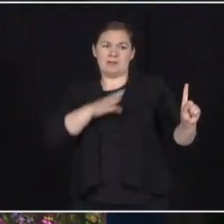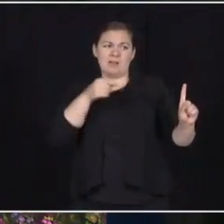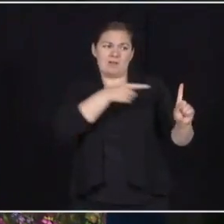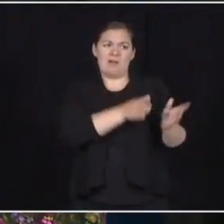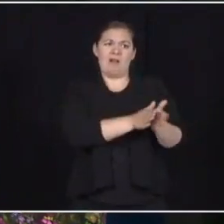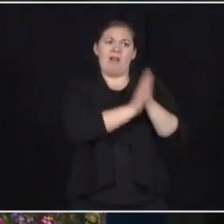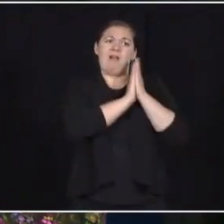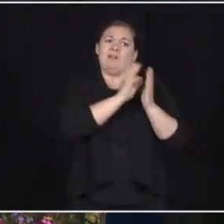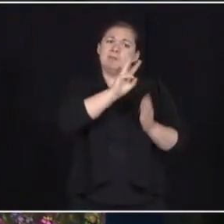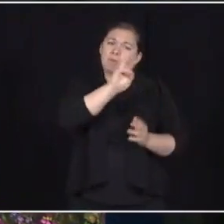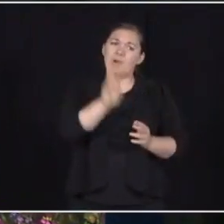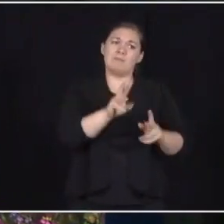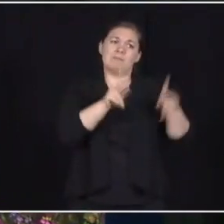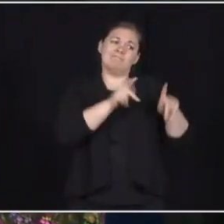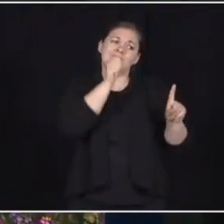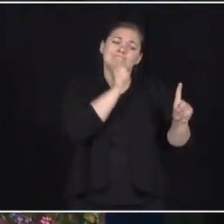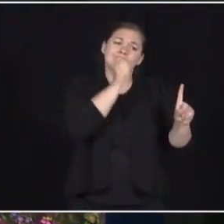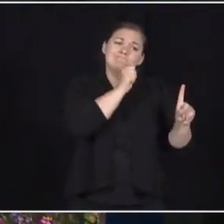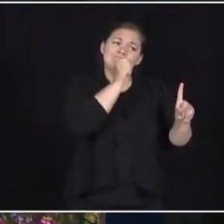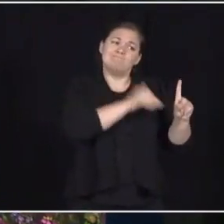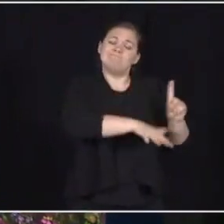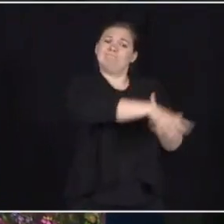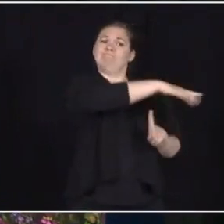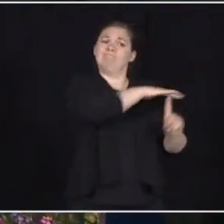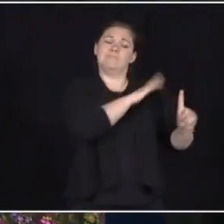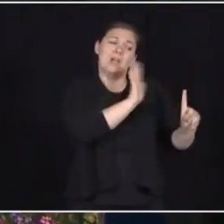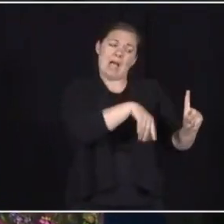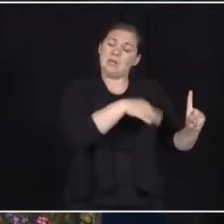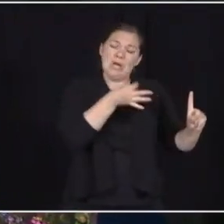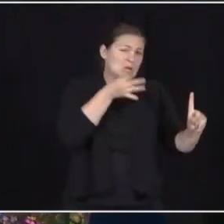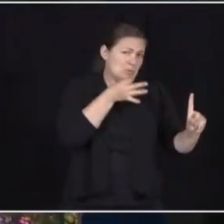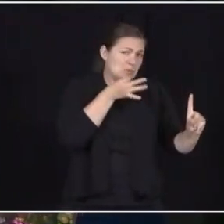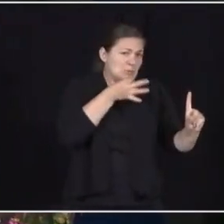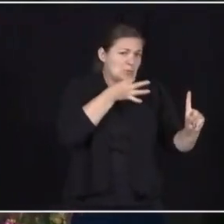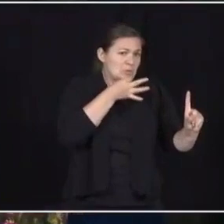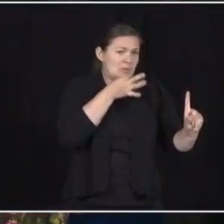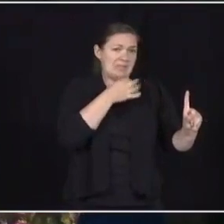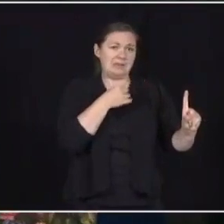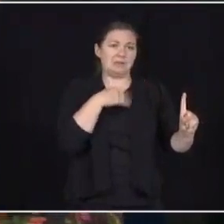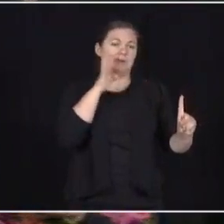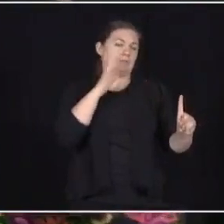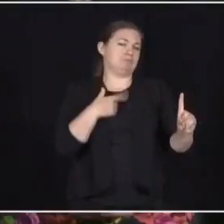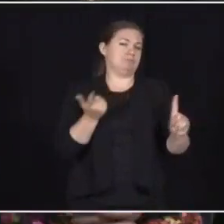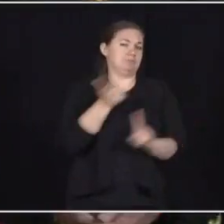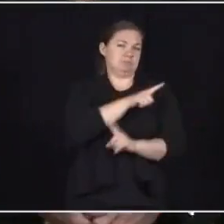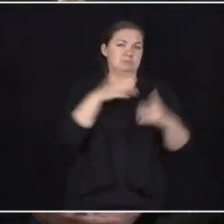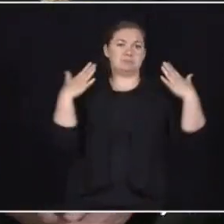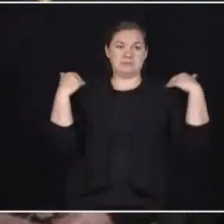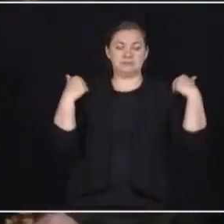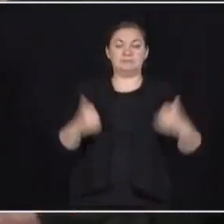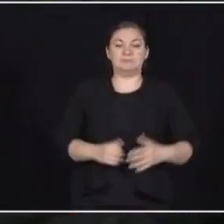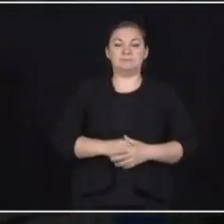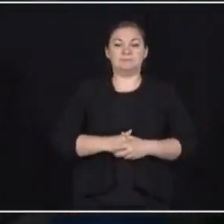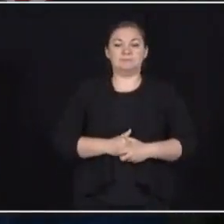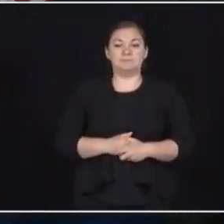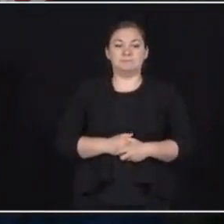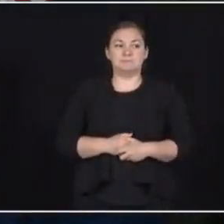And I just asked the people in Windsor, please be patient and we will get there very, very soon. I will pass it over to Minister Elliott.